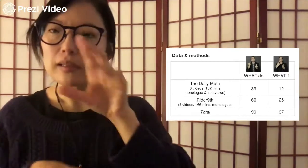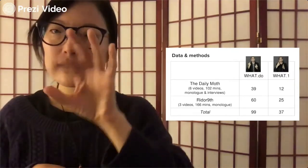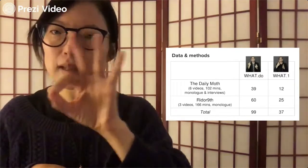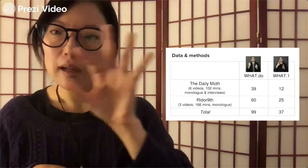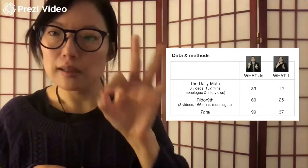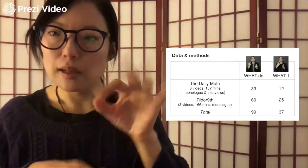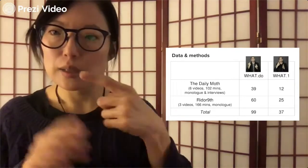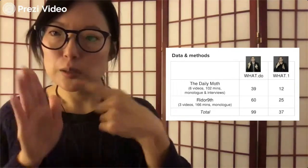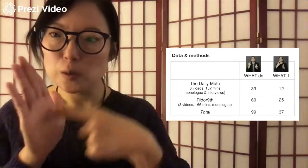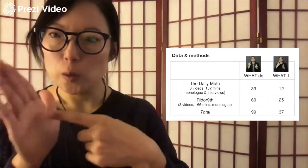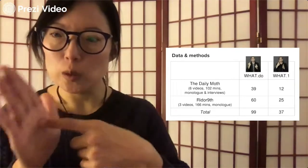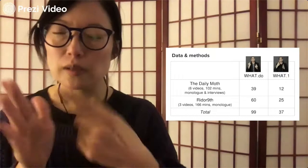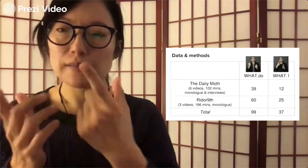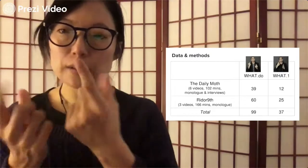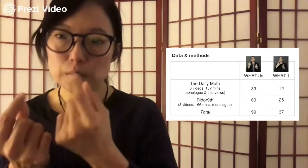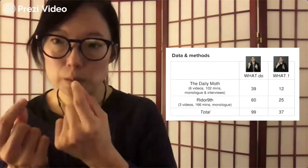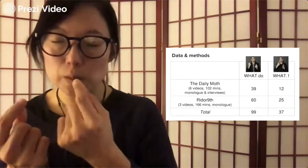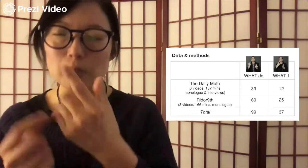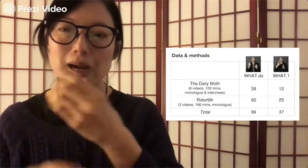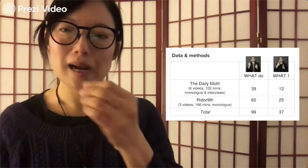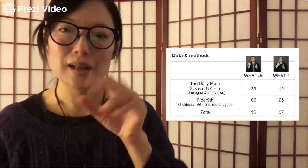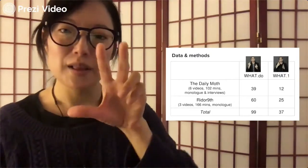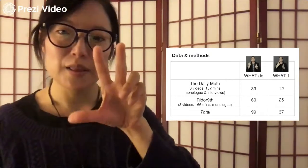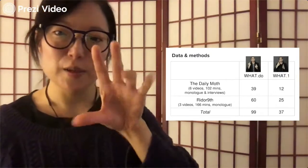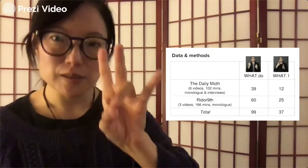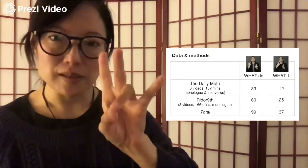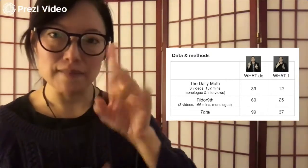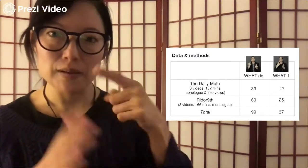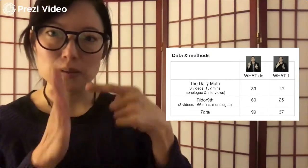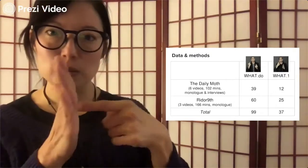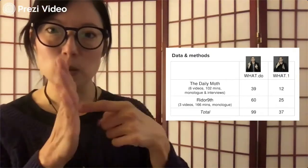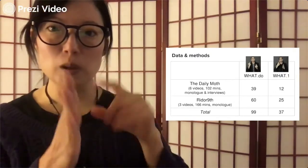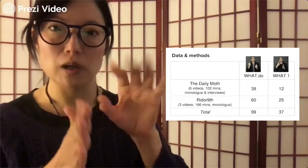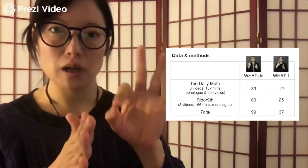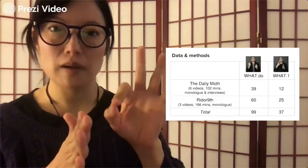data collection, we extracted 99 tokens of WHAT.do and 37 tokens